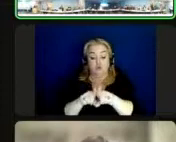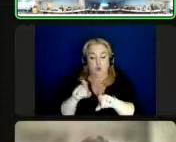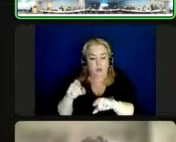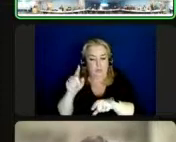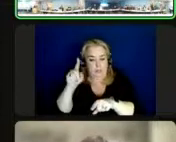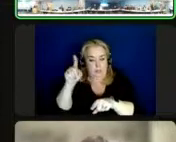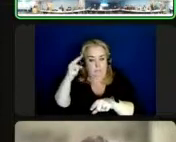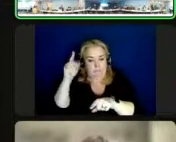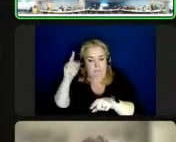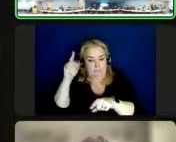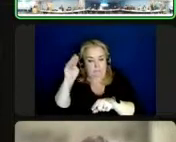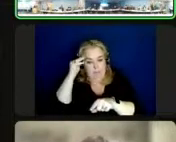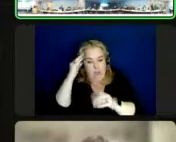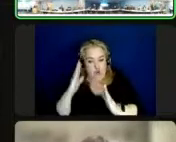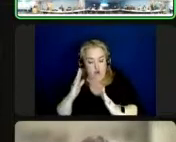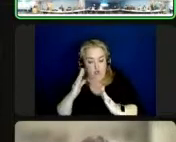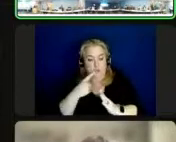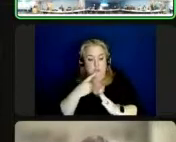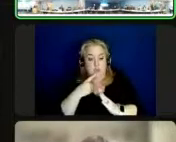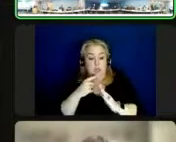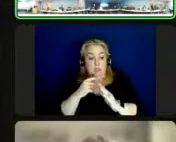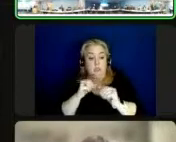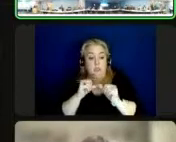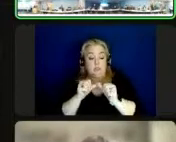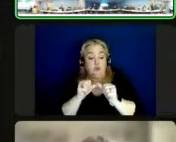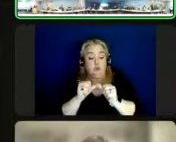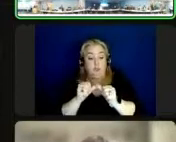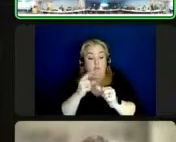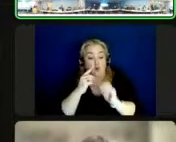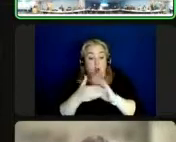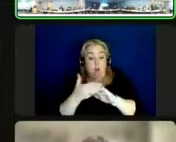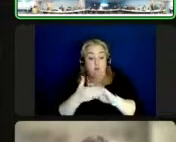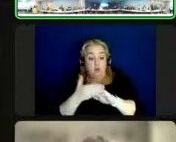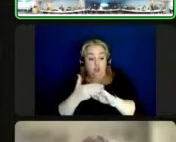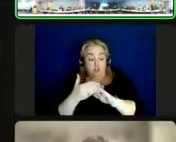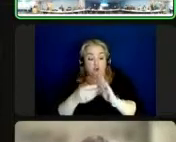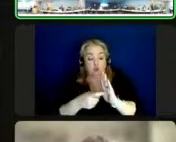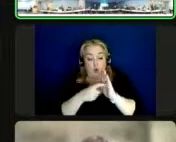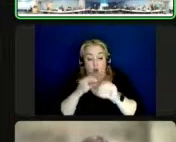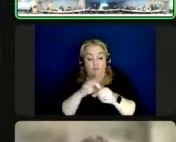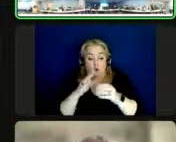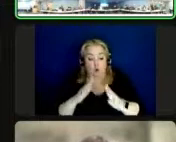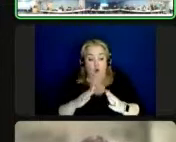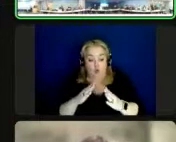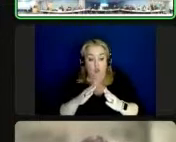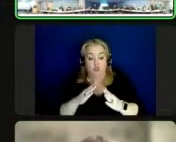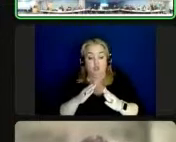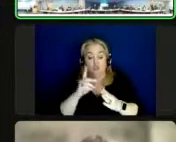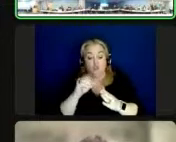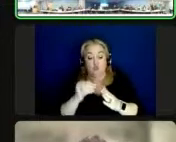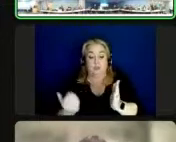PLACE IS NOT GURANTEED.